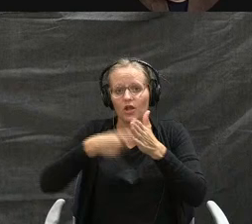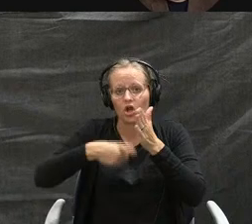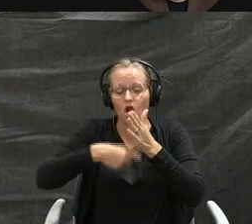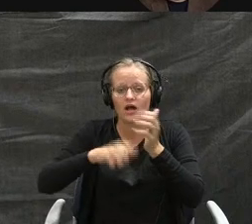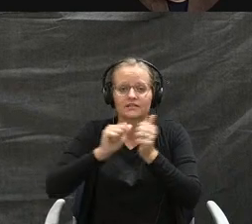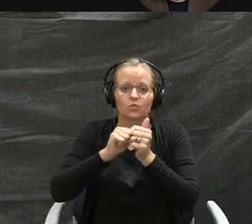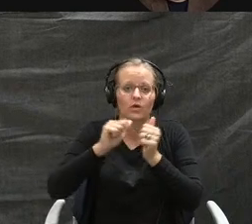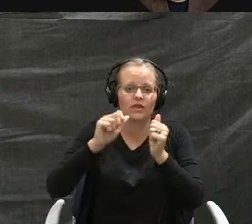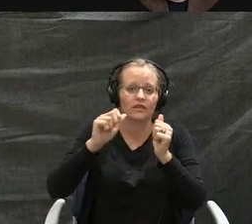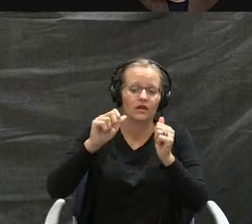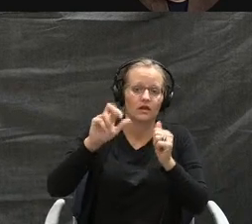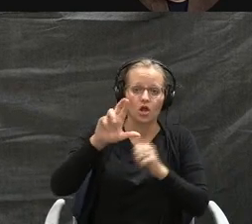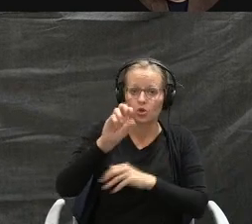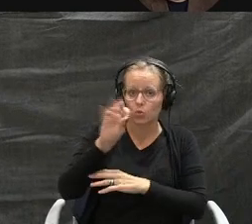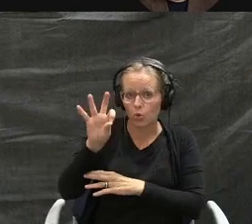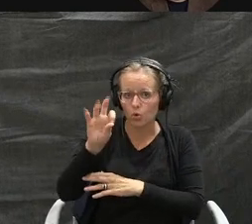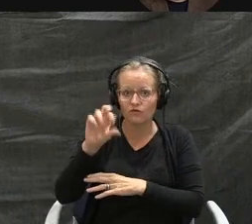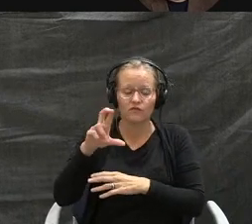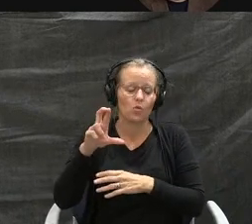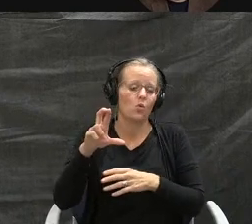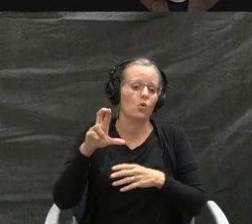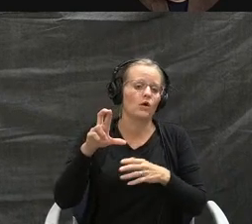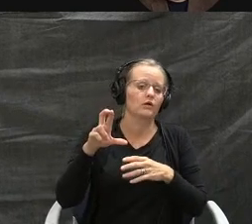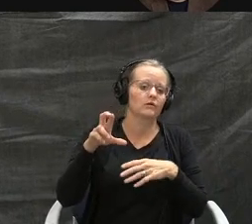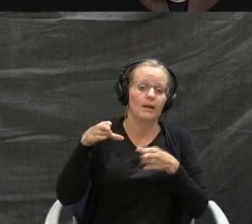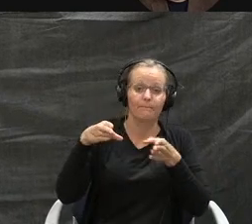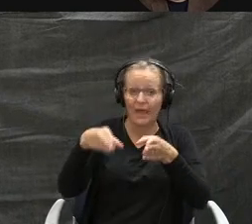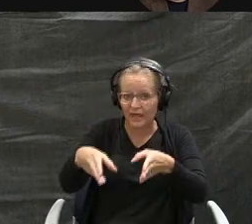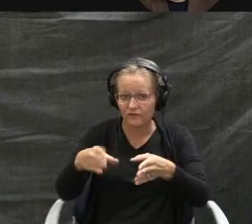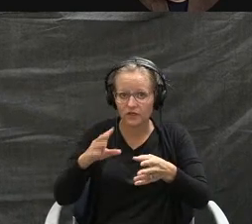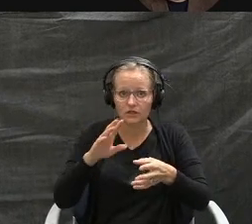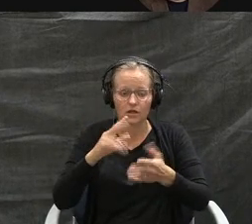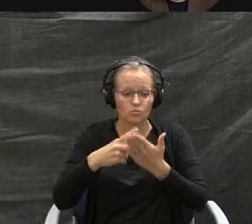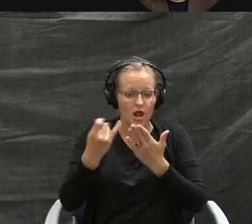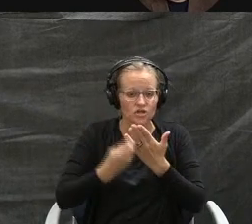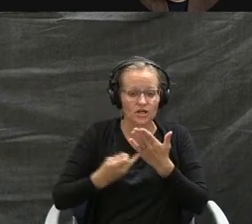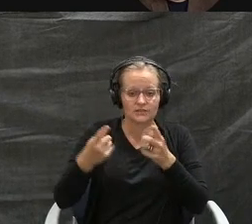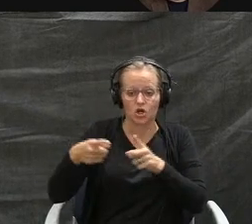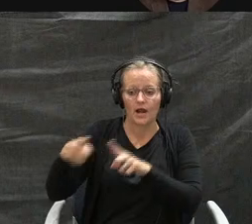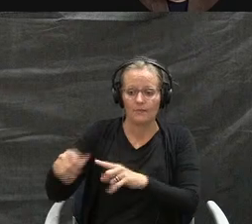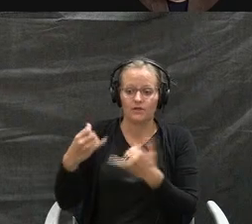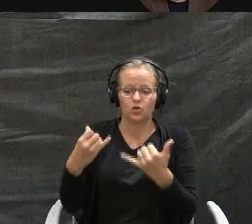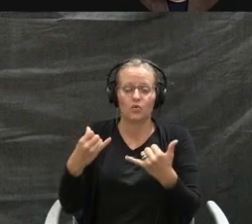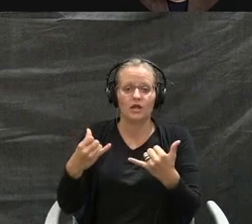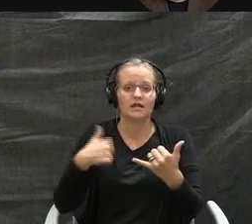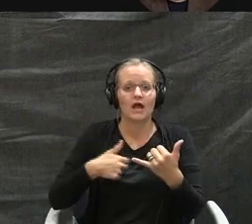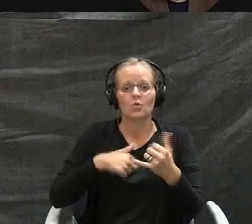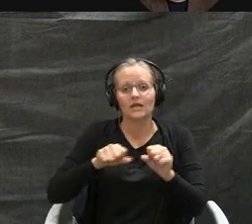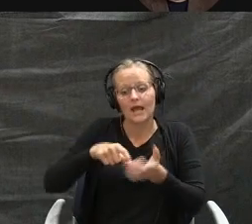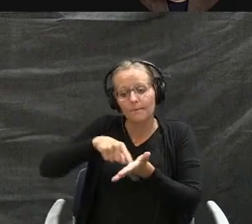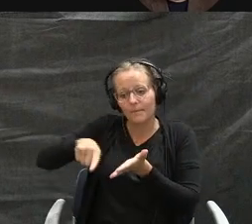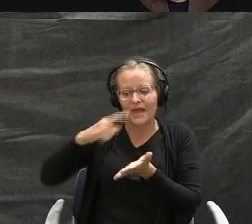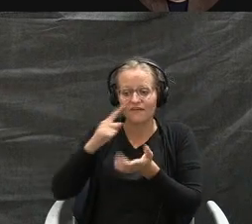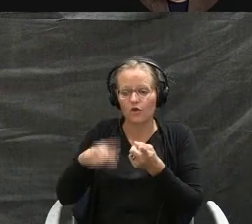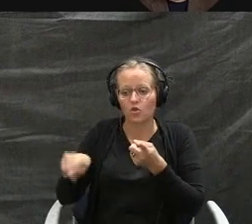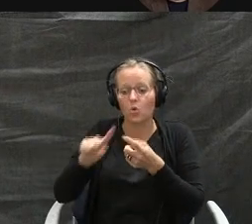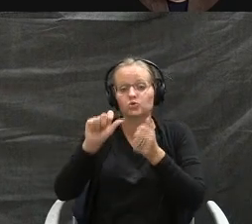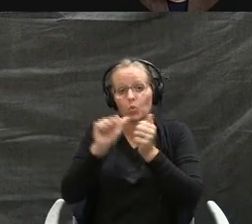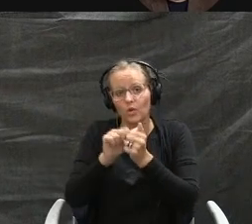mechanical. Projects are paving projects. Those larger projects that are in process right now. We basically can pay for them out of the bond proceeds we.